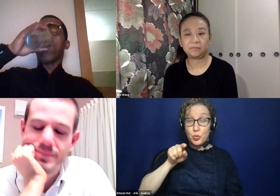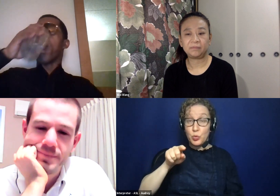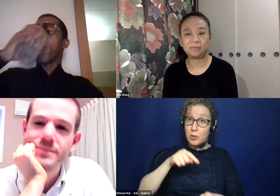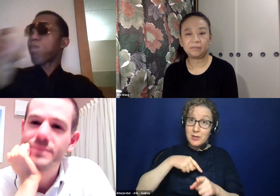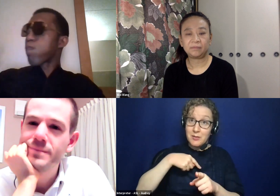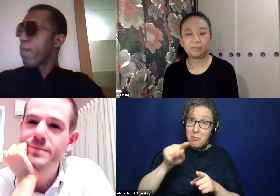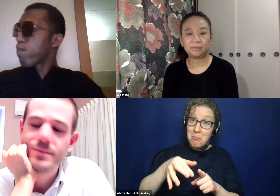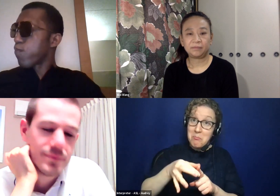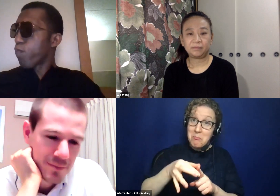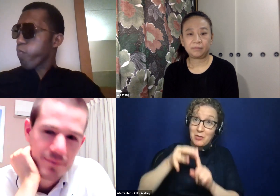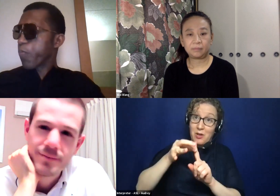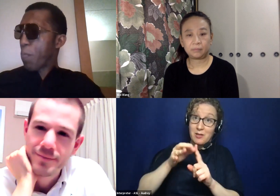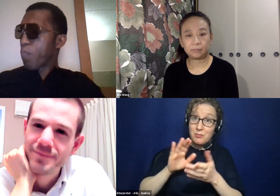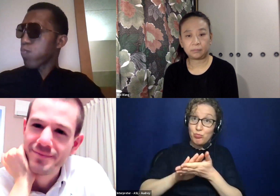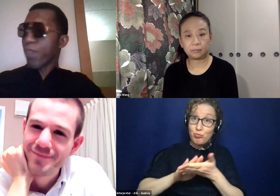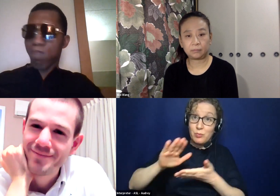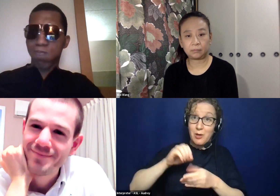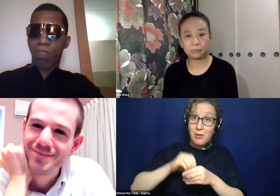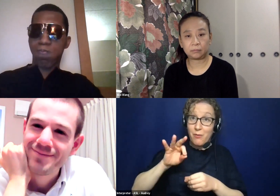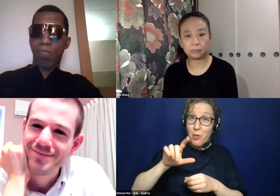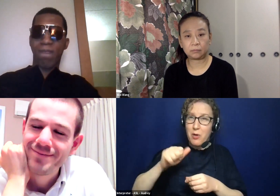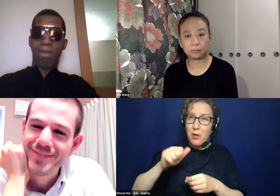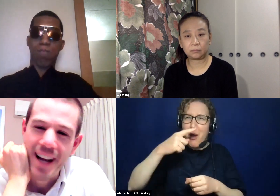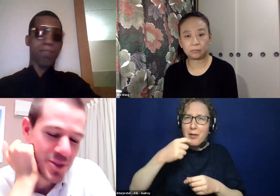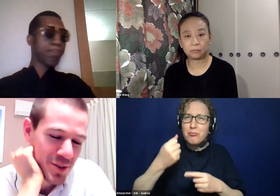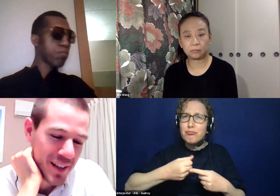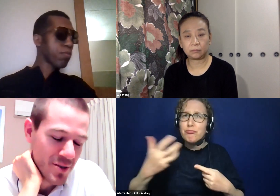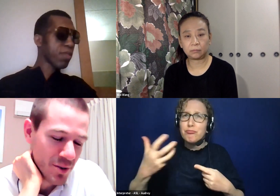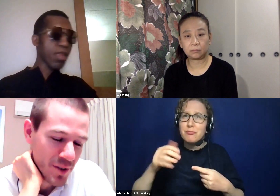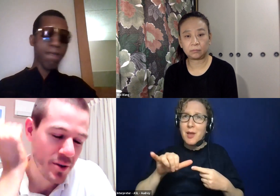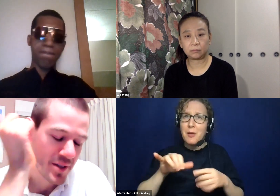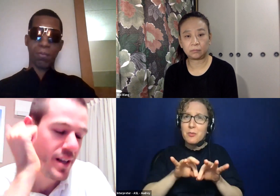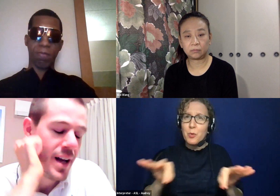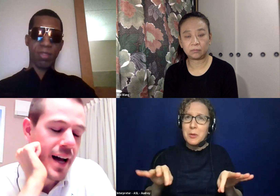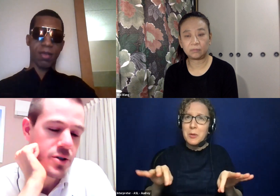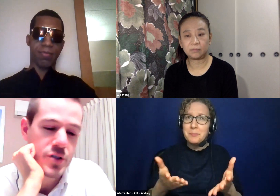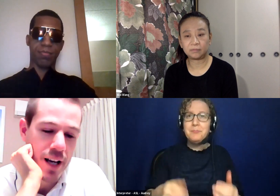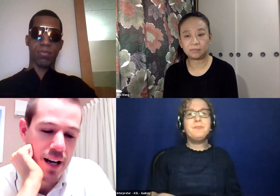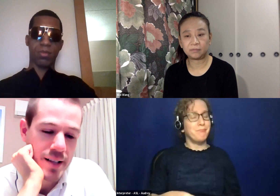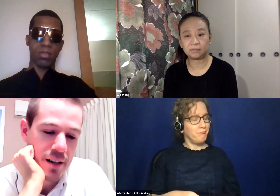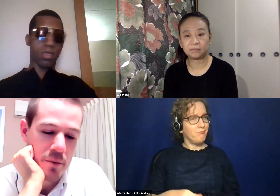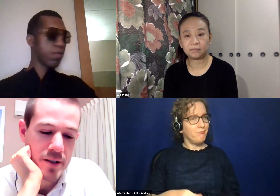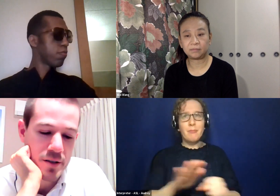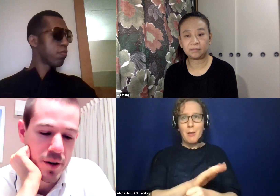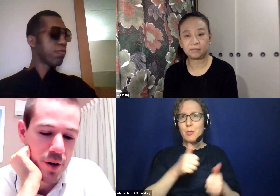tell us about the degree program in the college. >> SERGIO TALEISNIK: Absolutely. As you said I studied a Master's